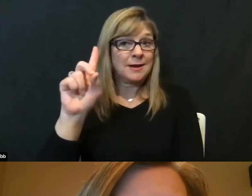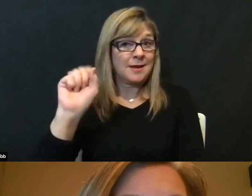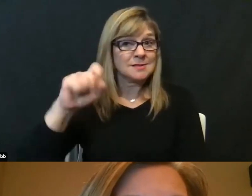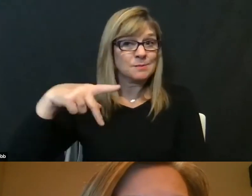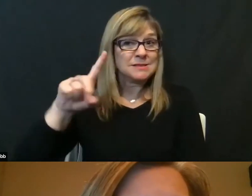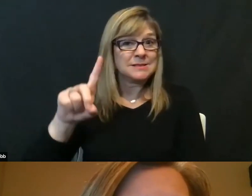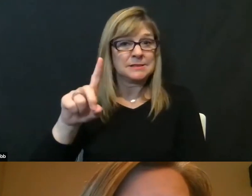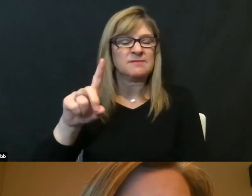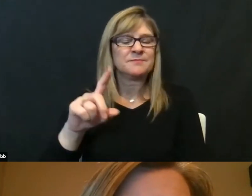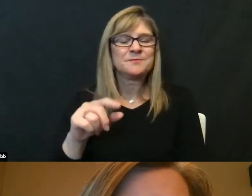Oh okay. >> Now,